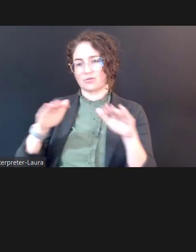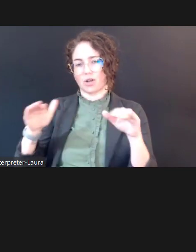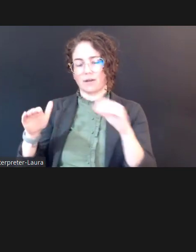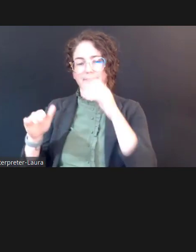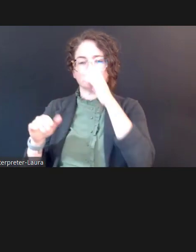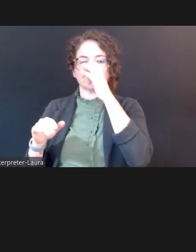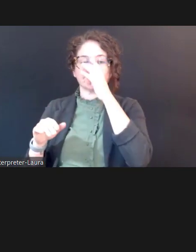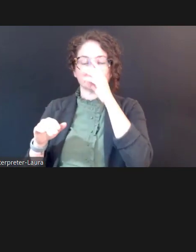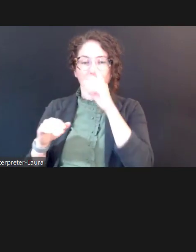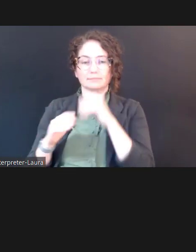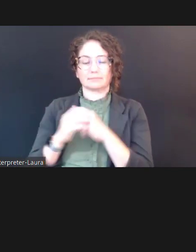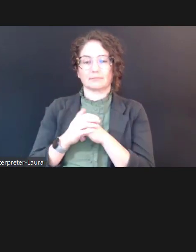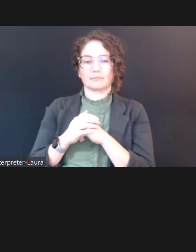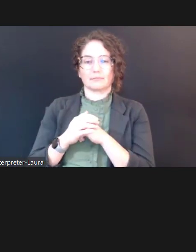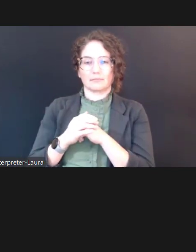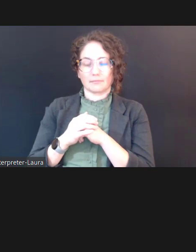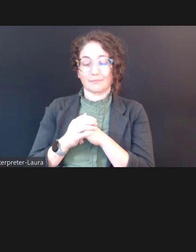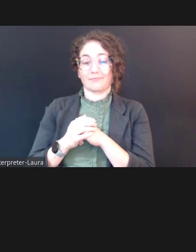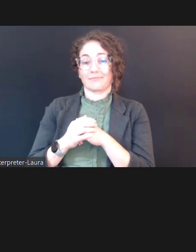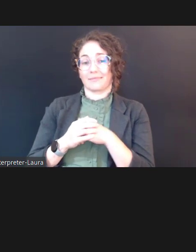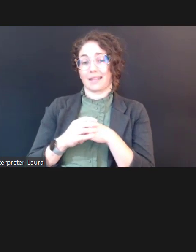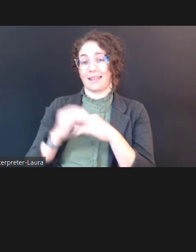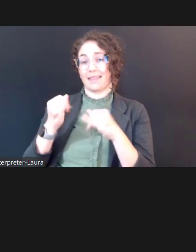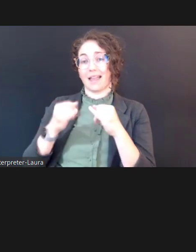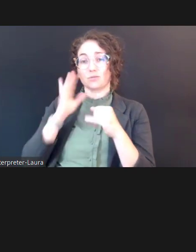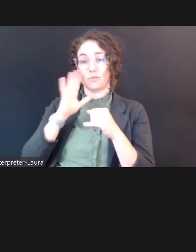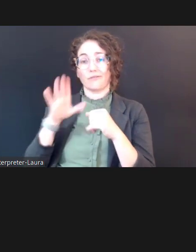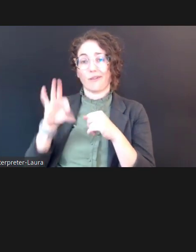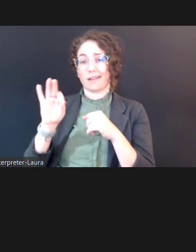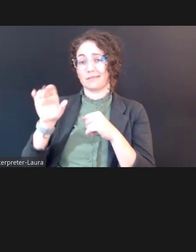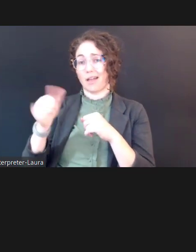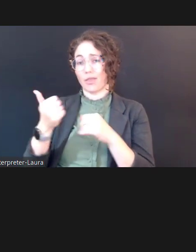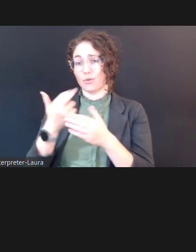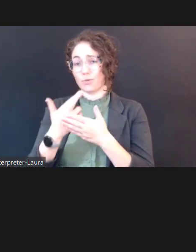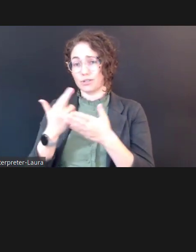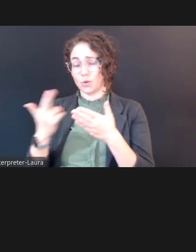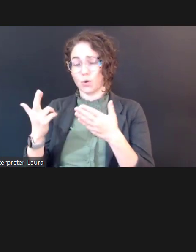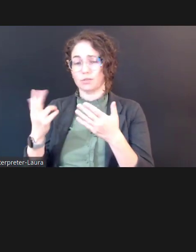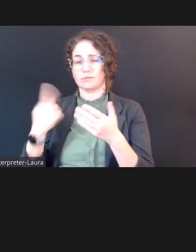And lastly, you'll find a number of other resources that we've developed over the years that are archived on our website.